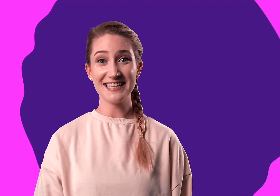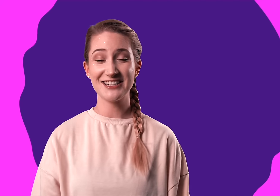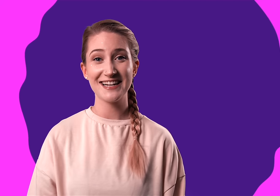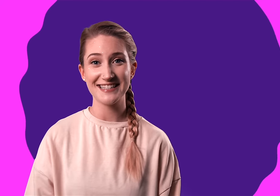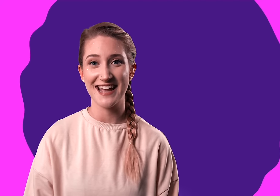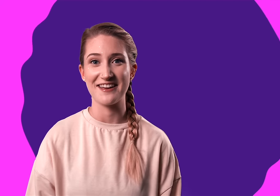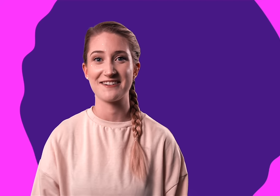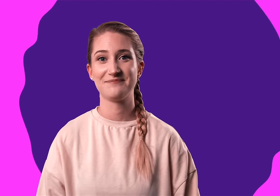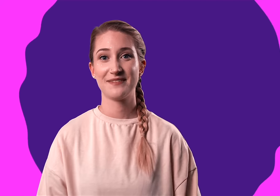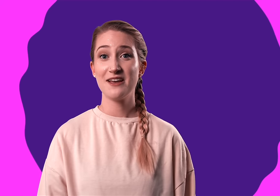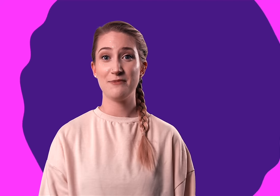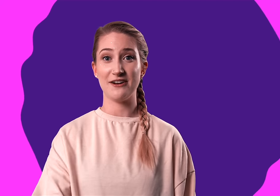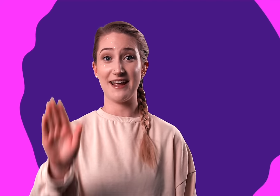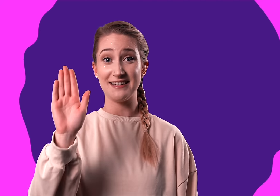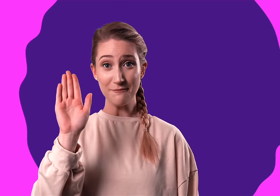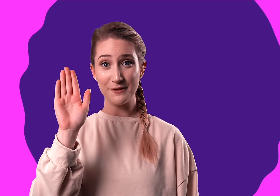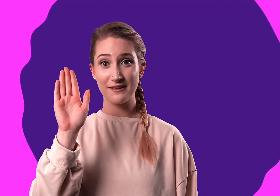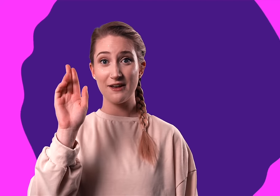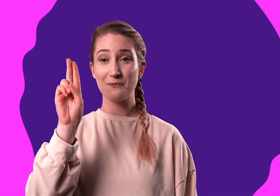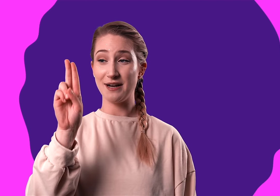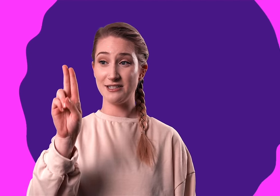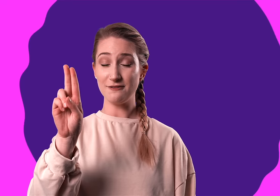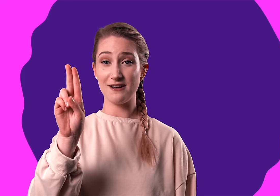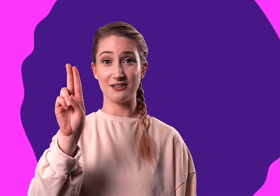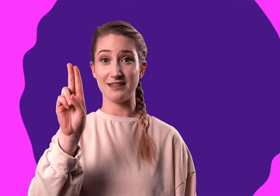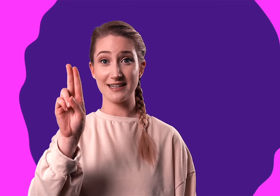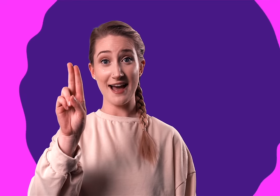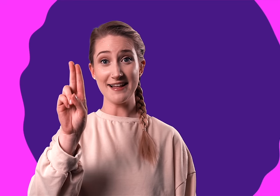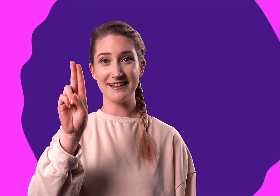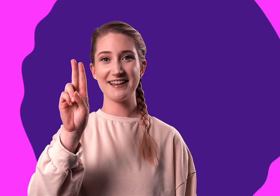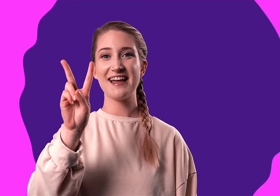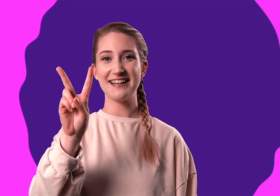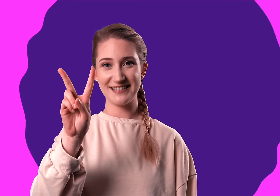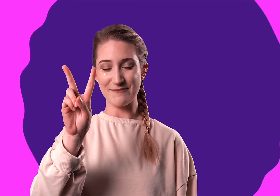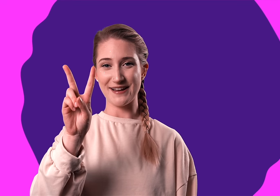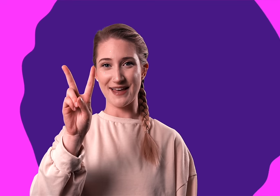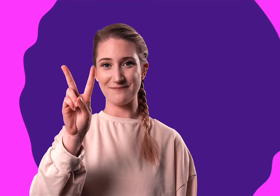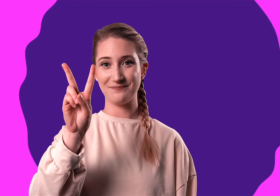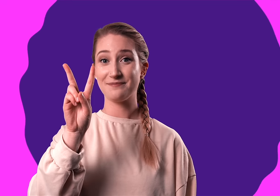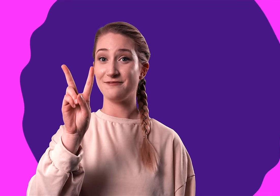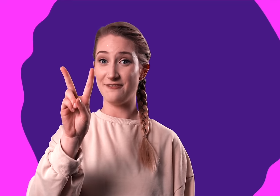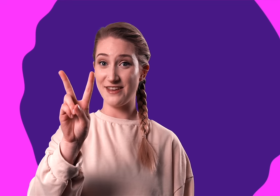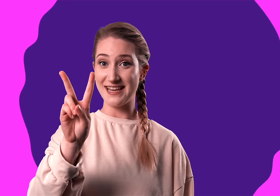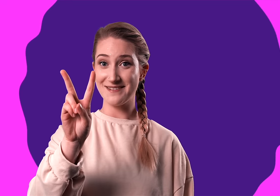Let's do it again together. Put your hand up, point two fingers to the sky, and separate them. V.